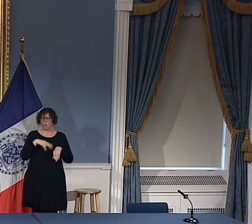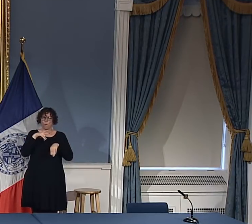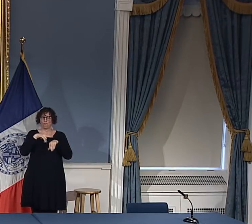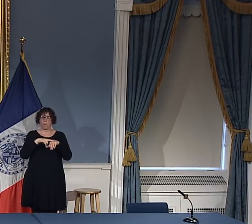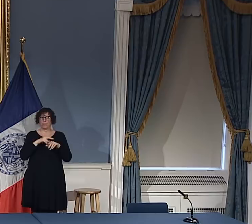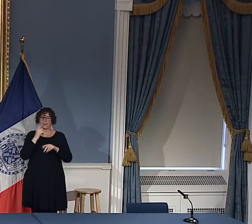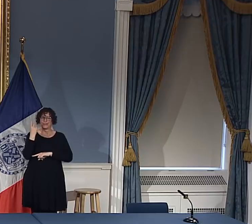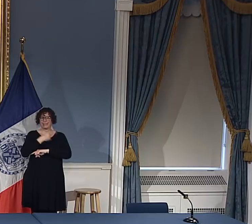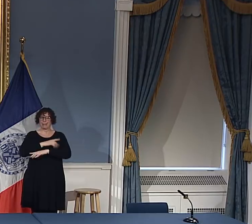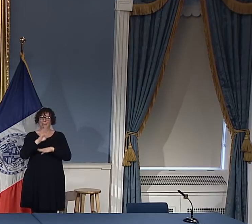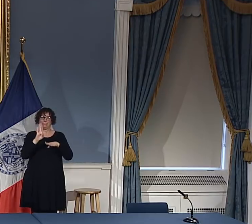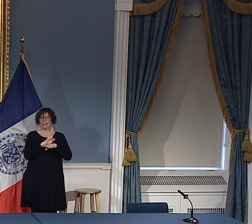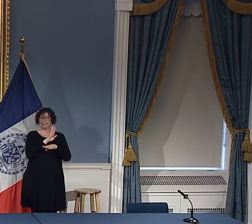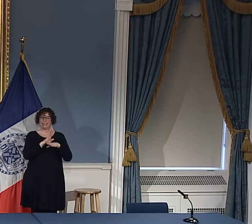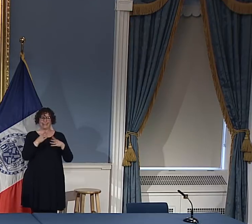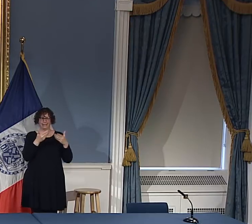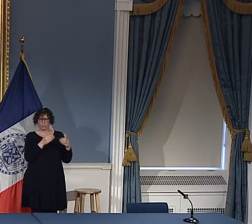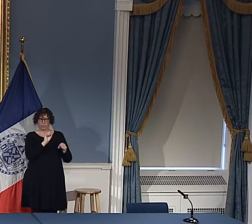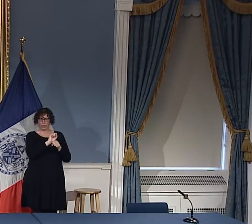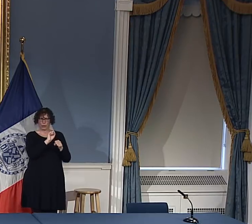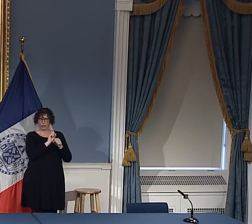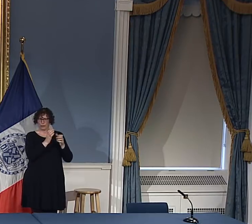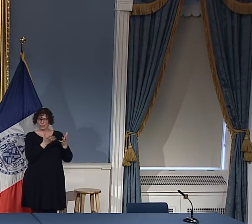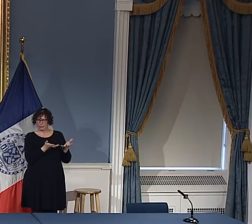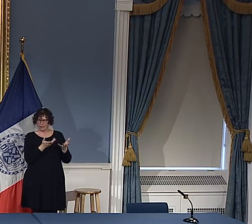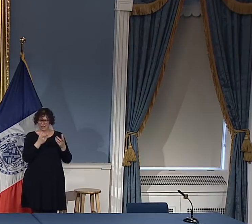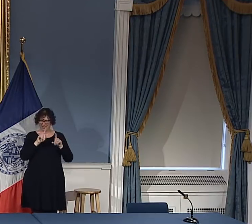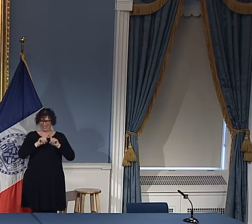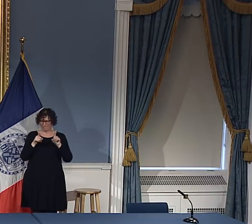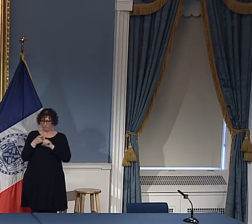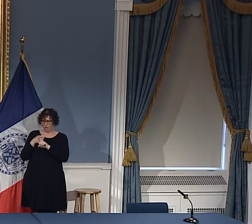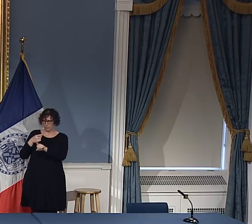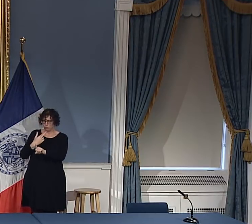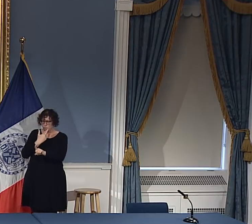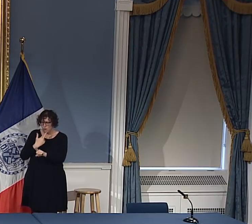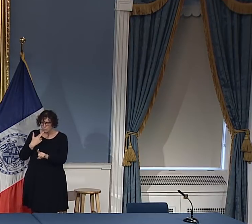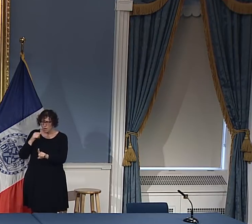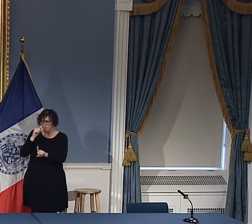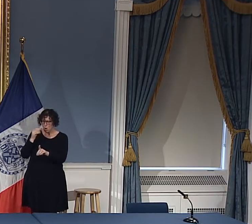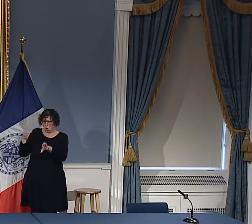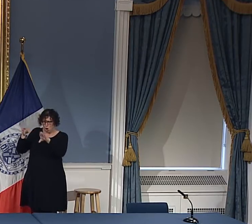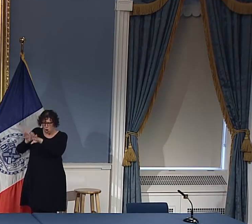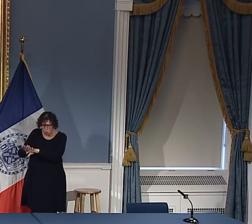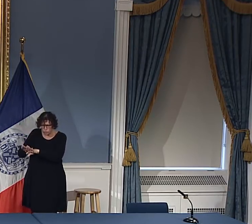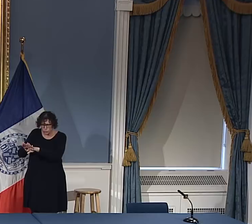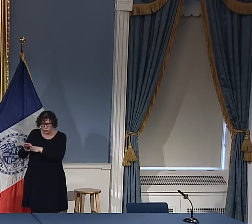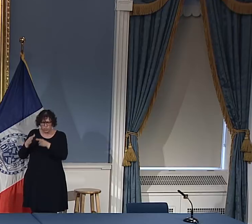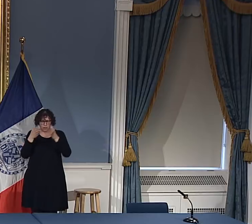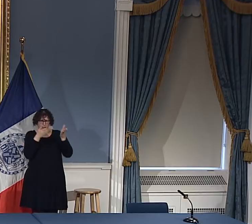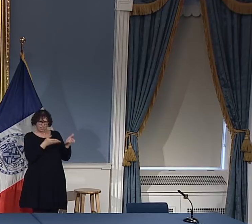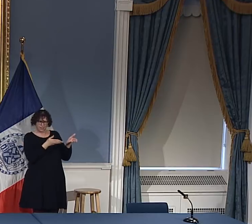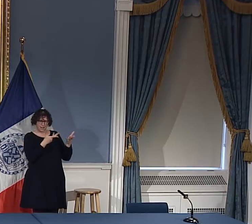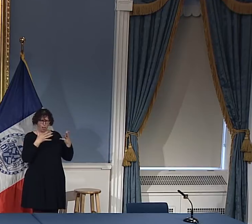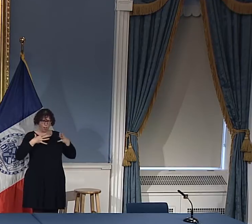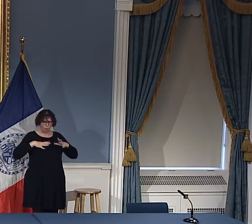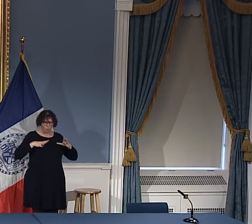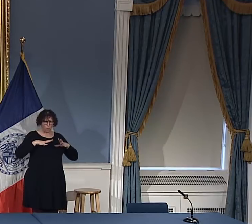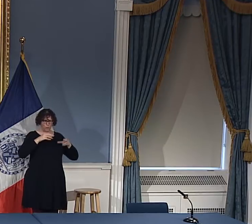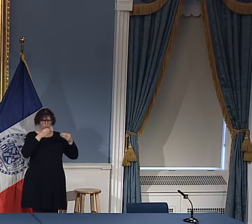BARS. I WSA A AT FACTORY IN SUNSET PARK WHERE WORKERS HAD WALKED OFF THE JOB BECAUSE THEY'RE NOT